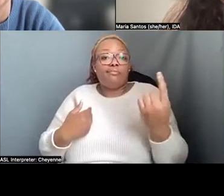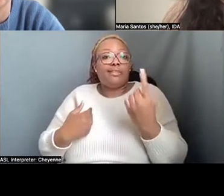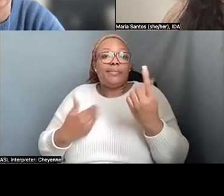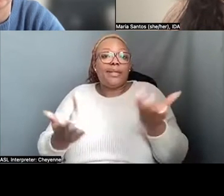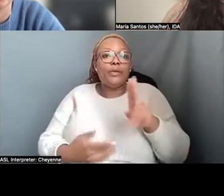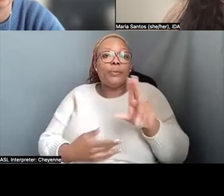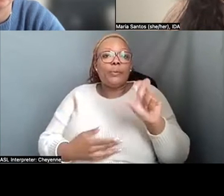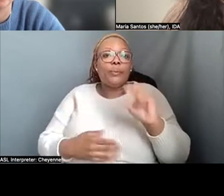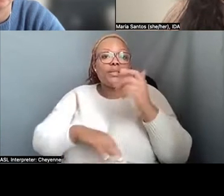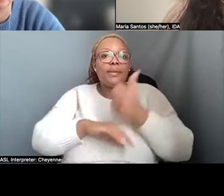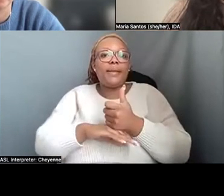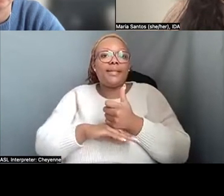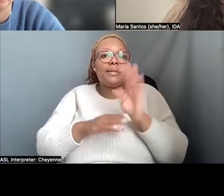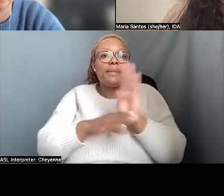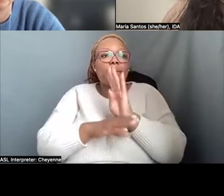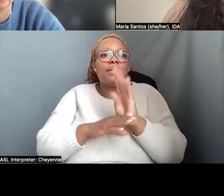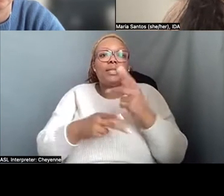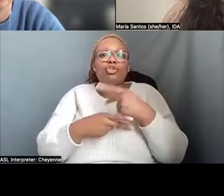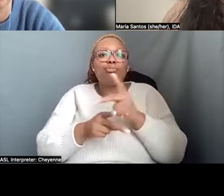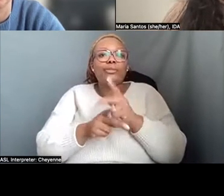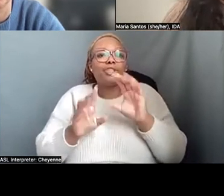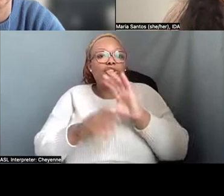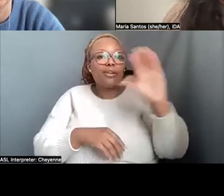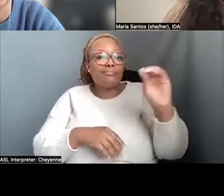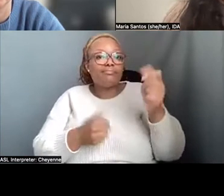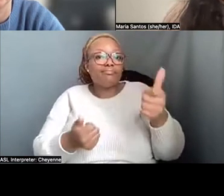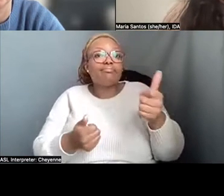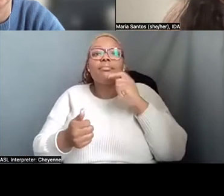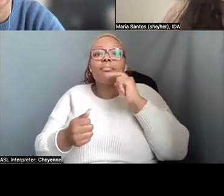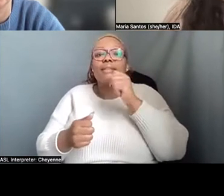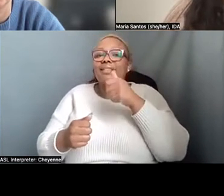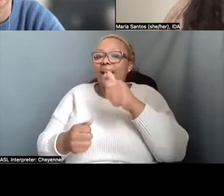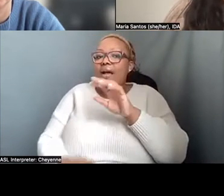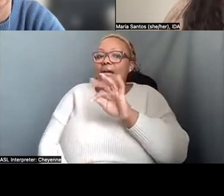a U.S.-based entity that is your production company, but that is not a fiscal sponsor.